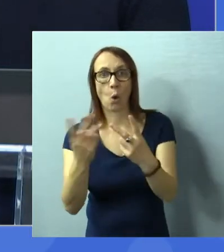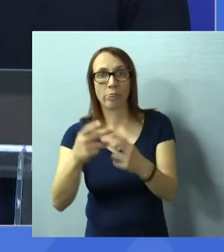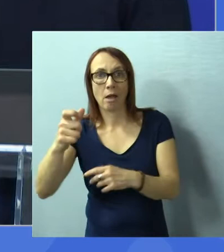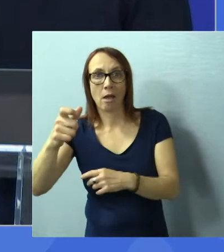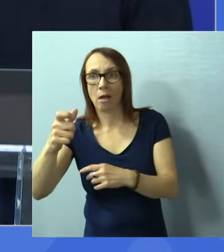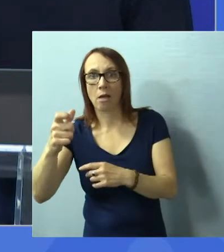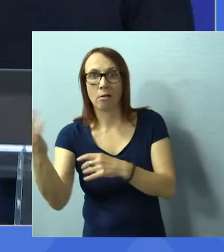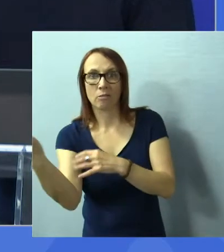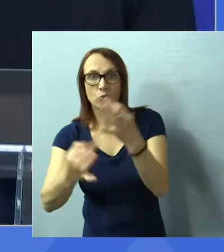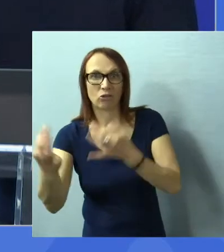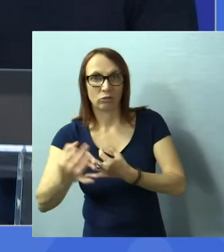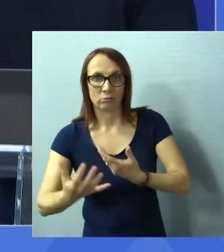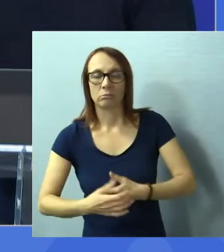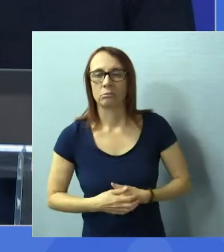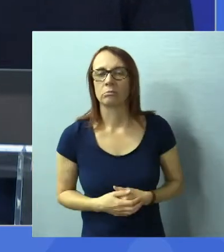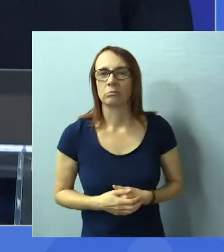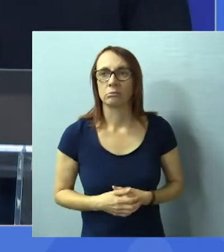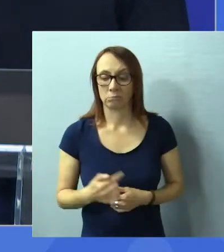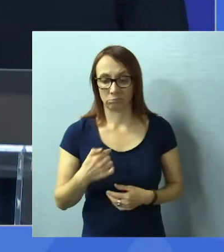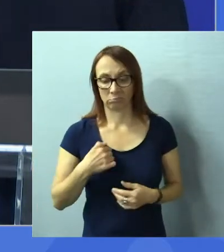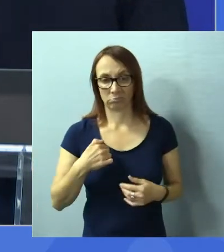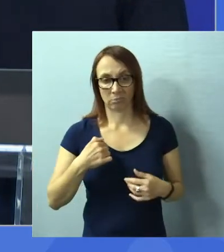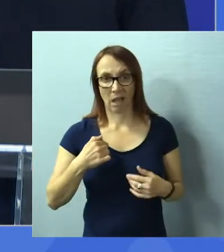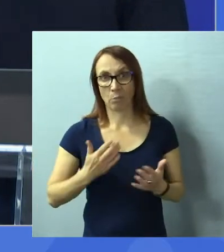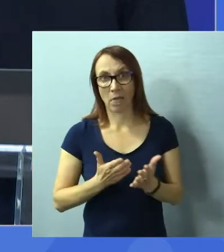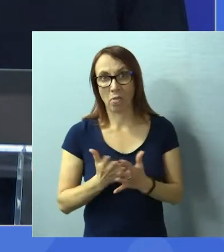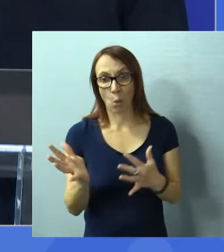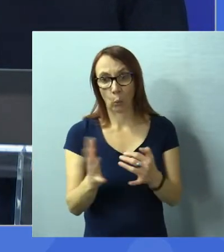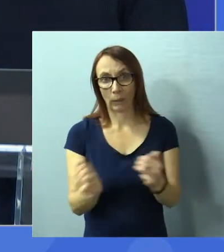that stage my I will be here across the weekend so if you feel inhabited in any